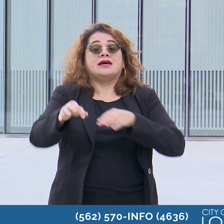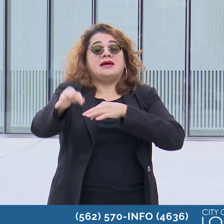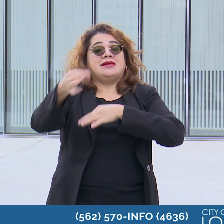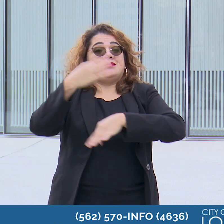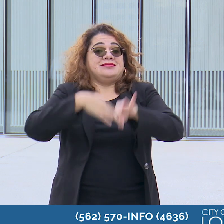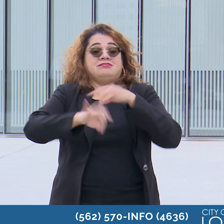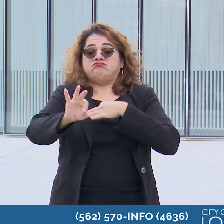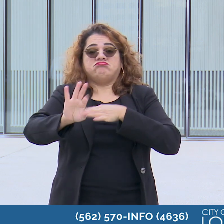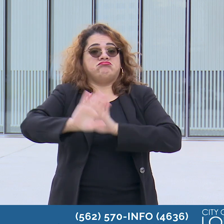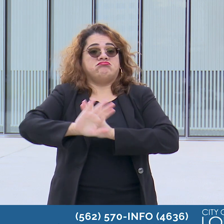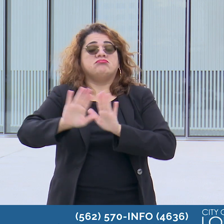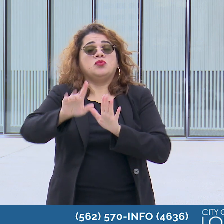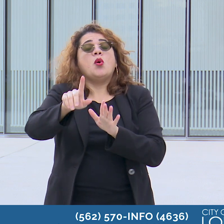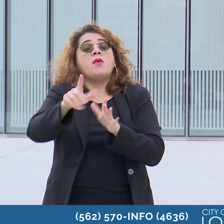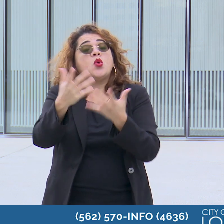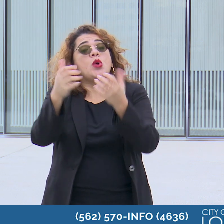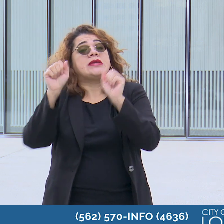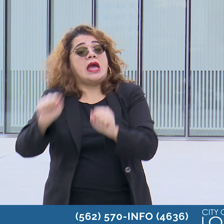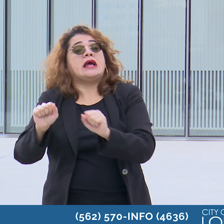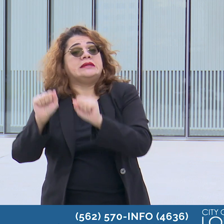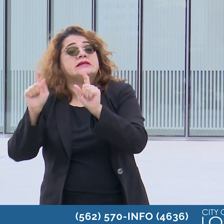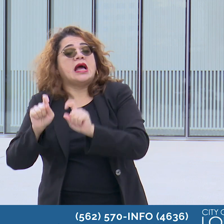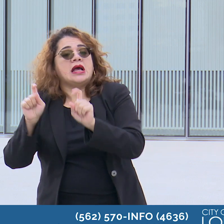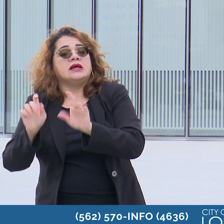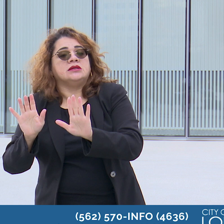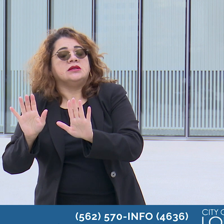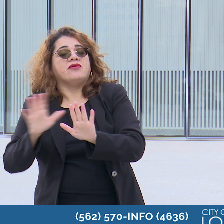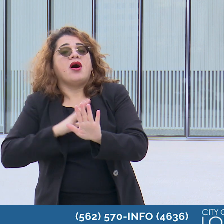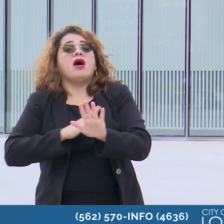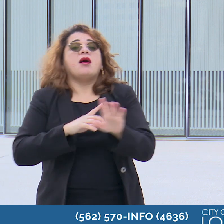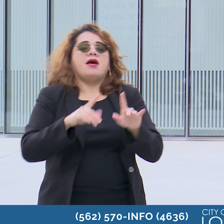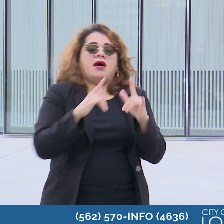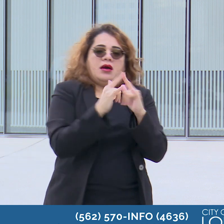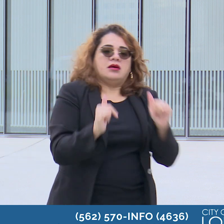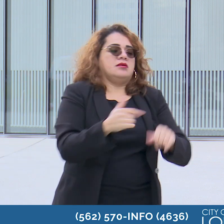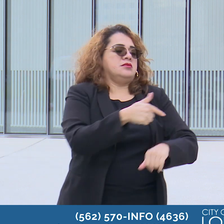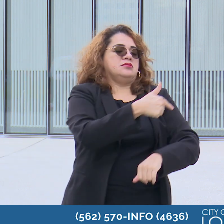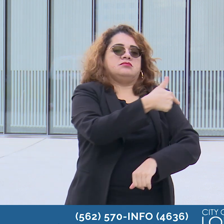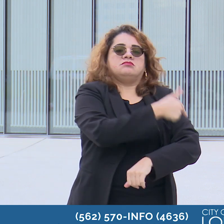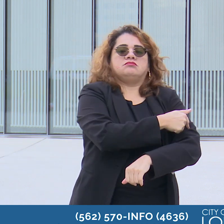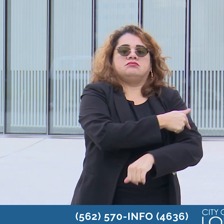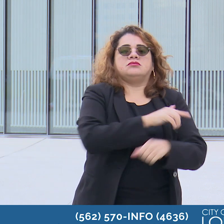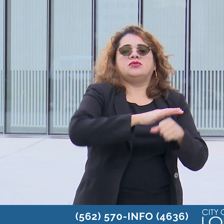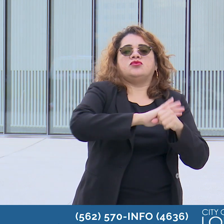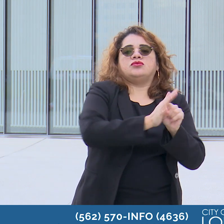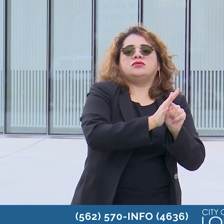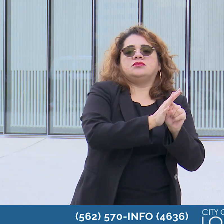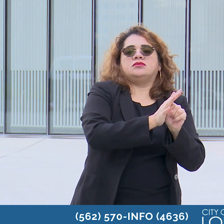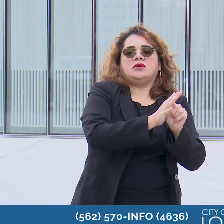or you can still get one, you will also get the vaccination for COVID-19.